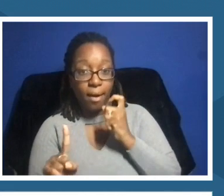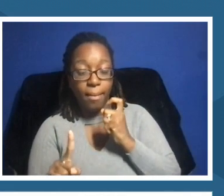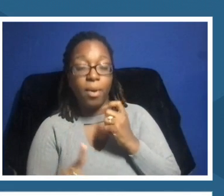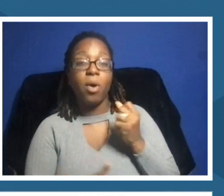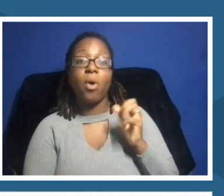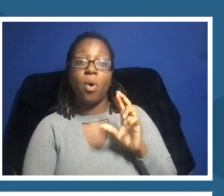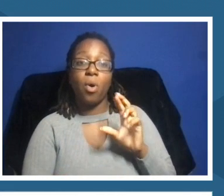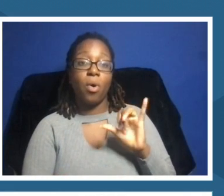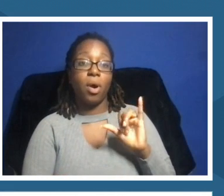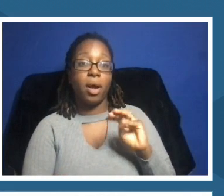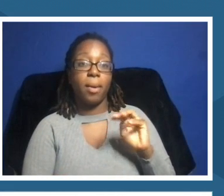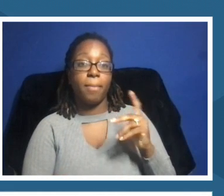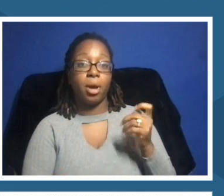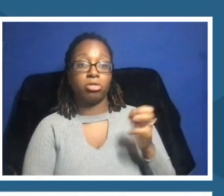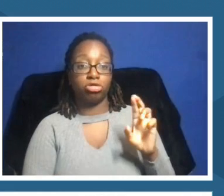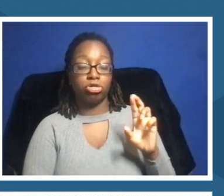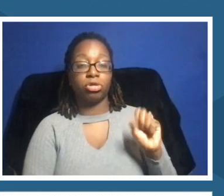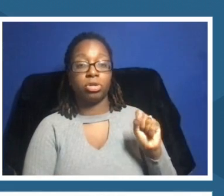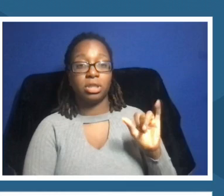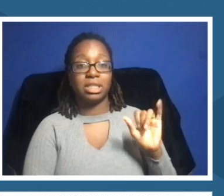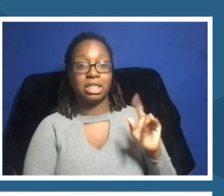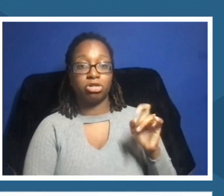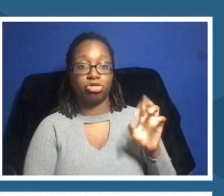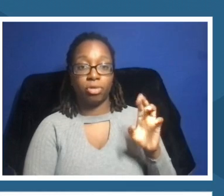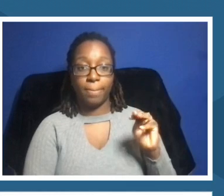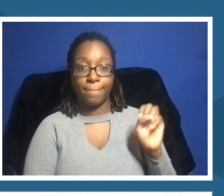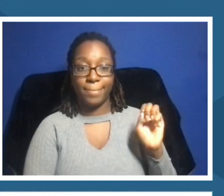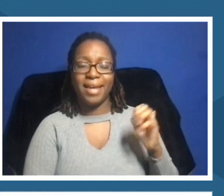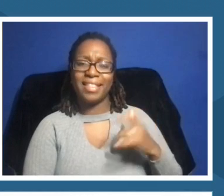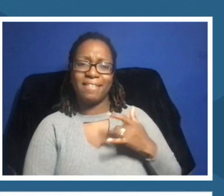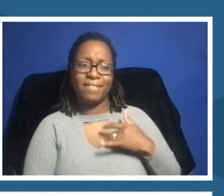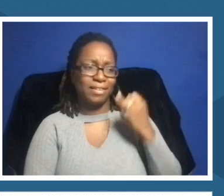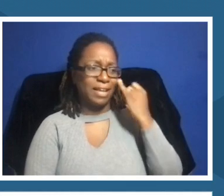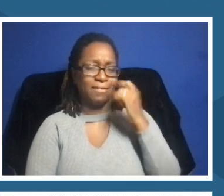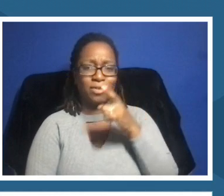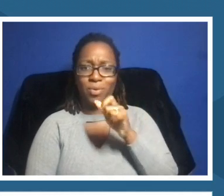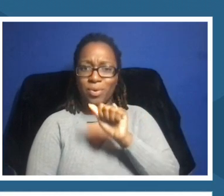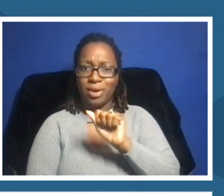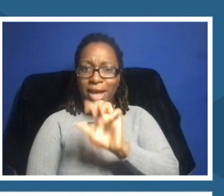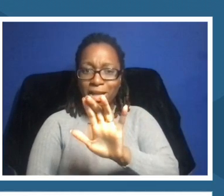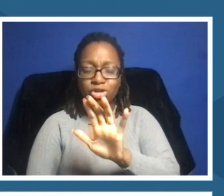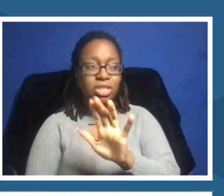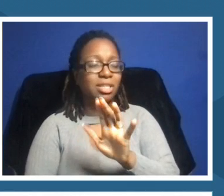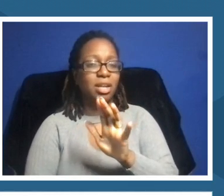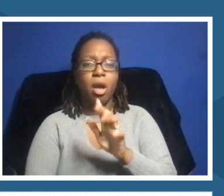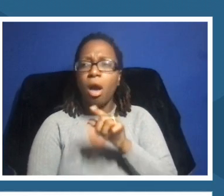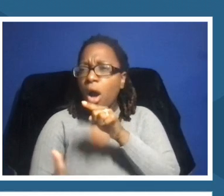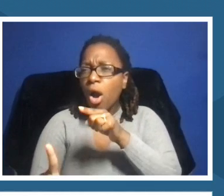interchangeable asian when you're confused with another asian